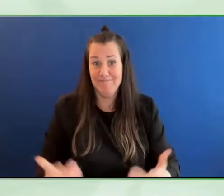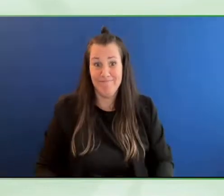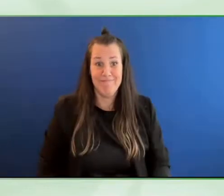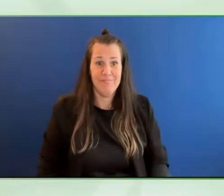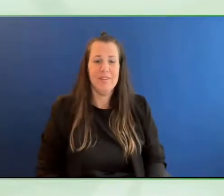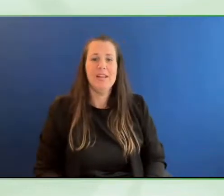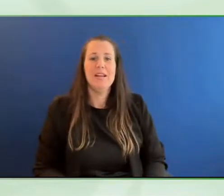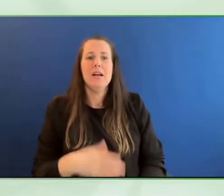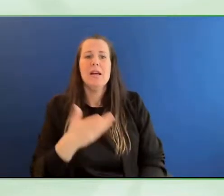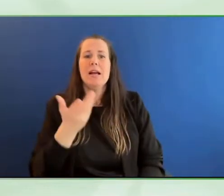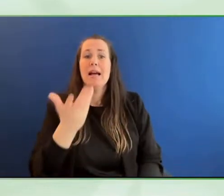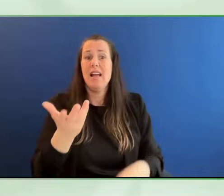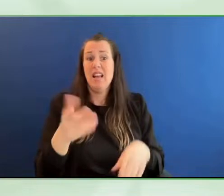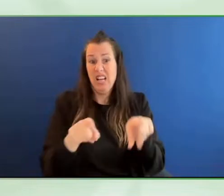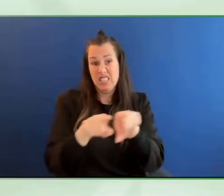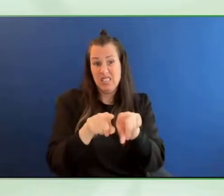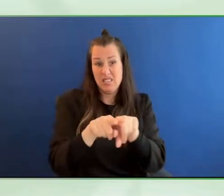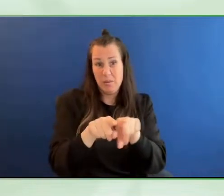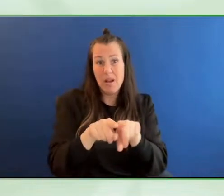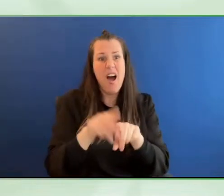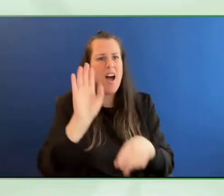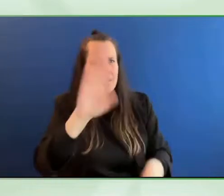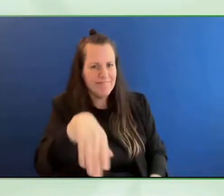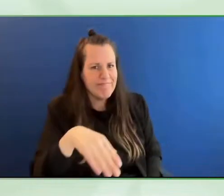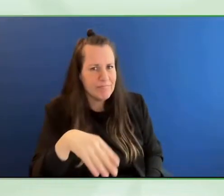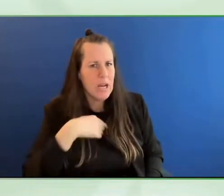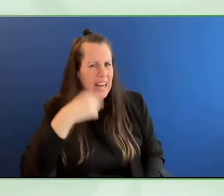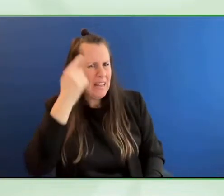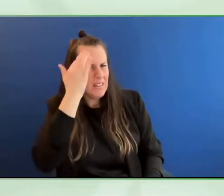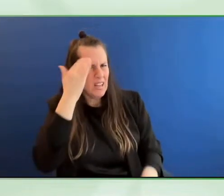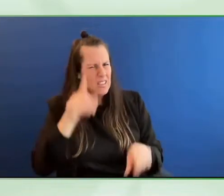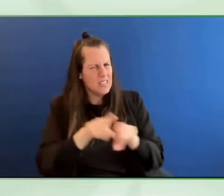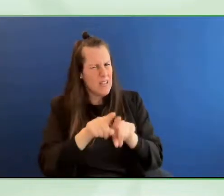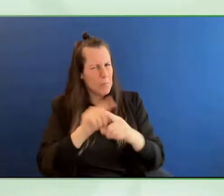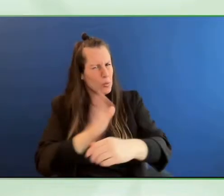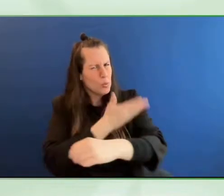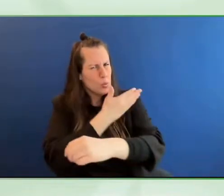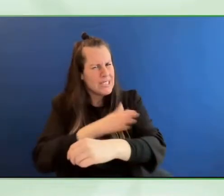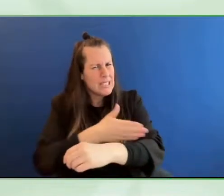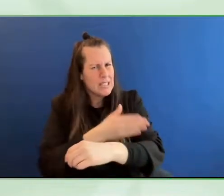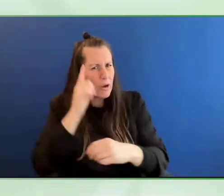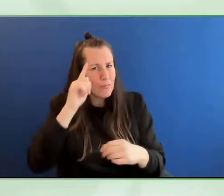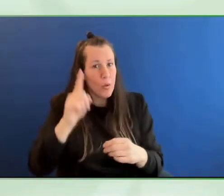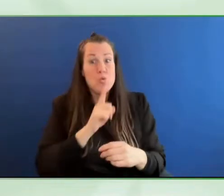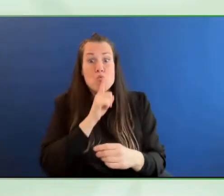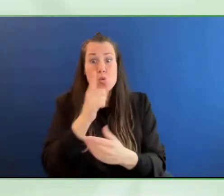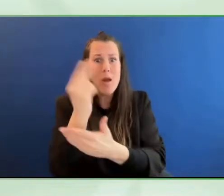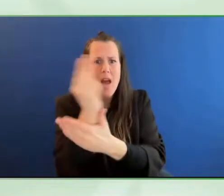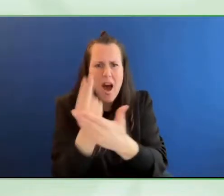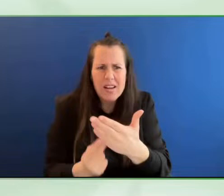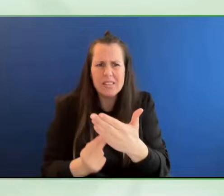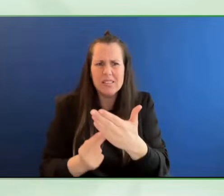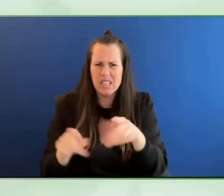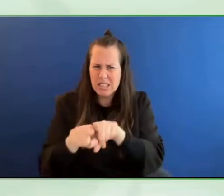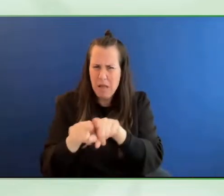If you see an AI written opera don't buy a ticket, it's not worth it!